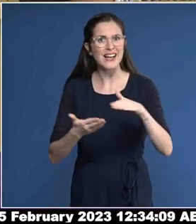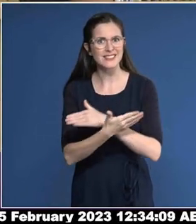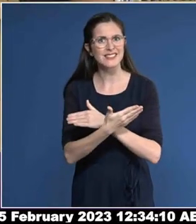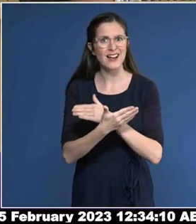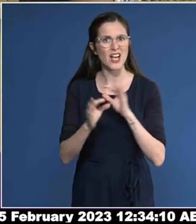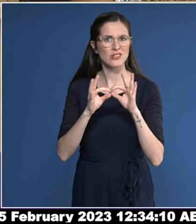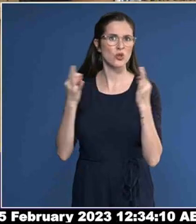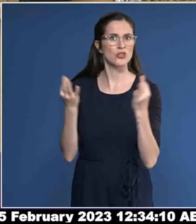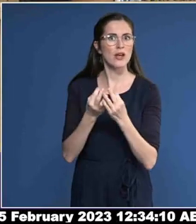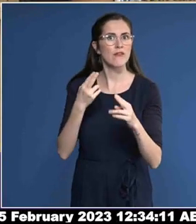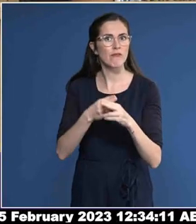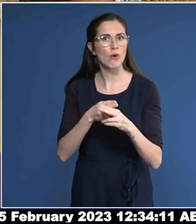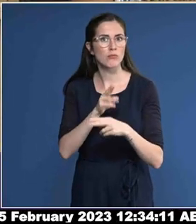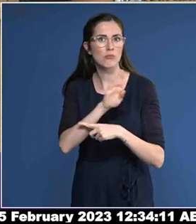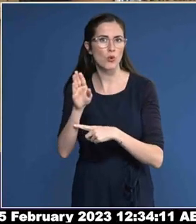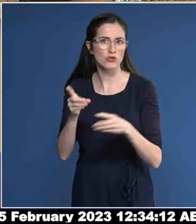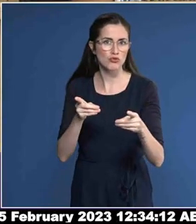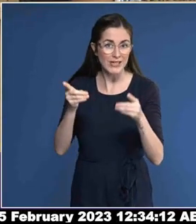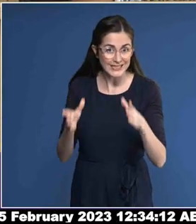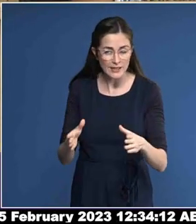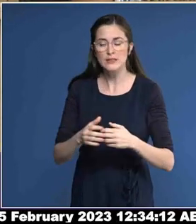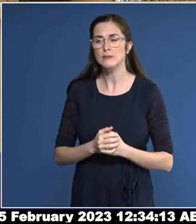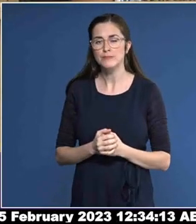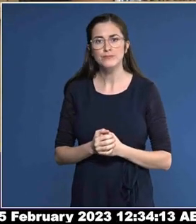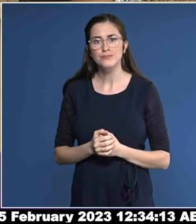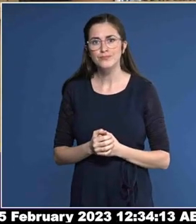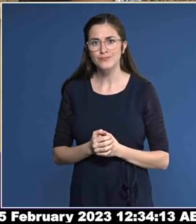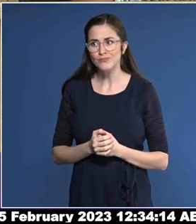outcomes but also the development of a comprehensive board skills matrix.